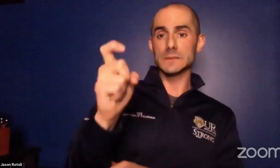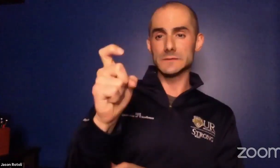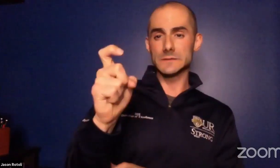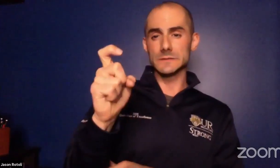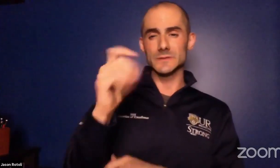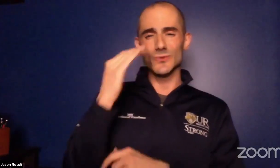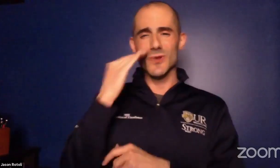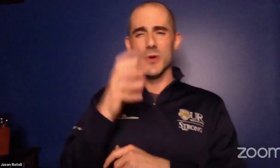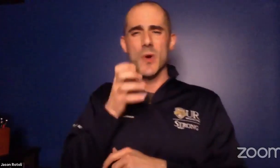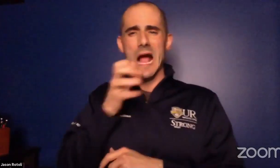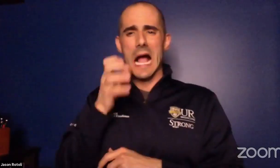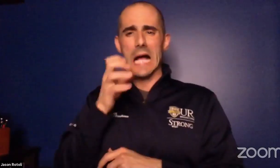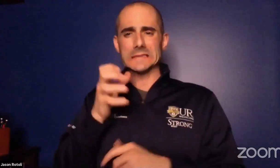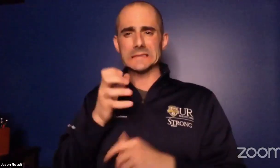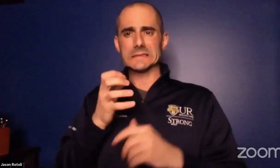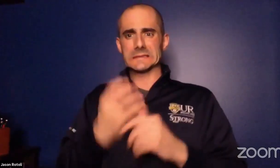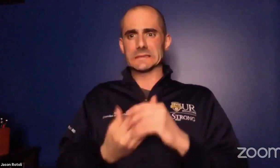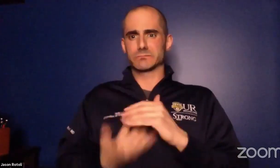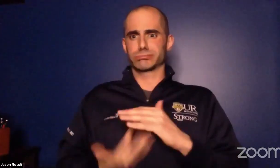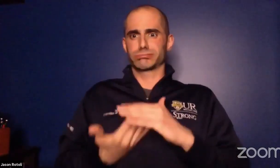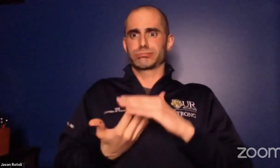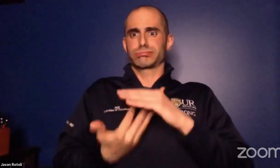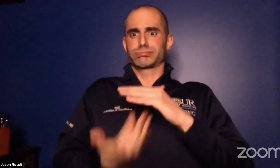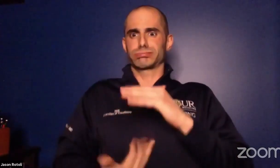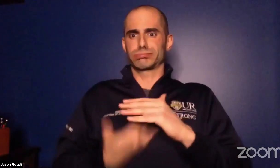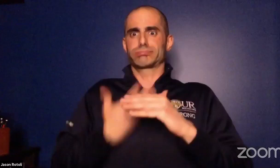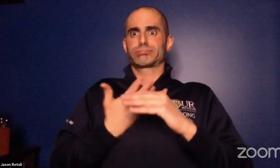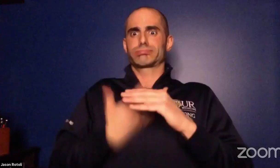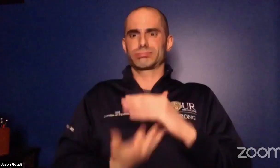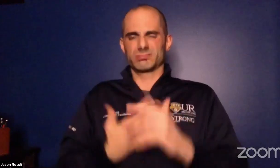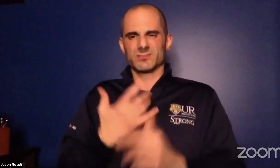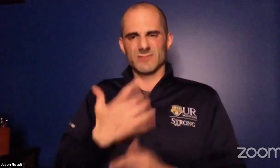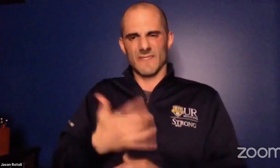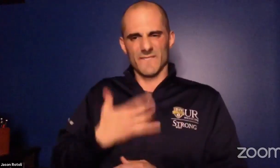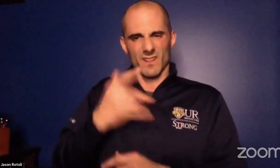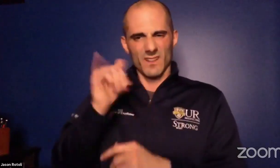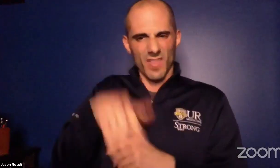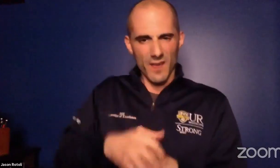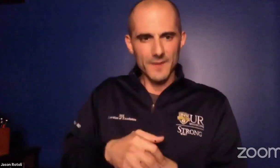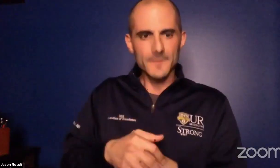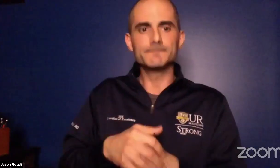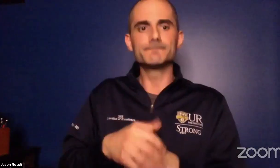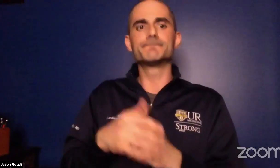there is something that is stuck. It makes it so the blood cannot flow normally through the